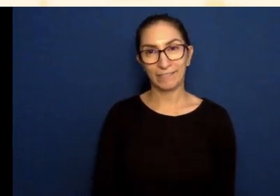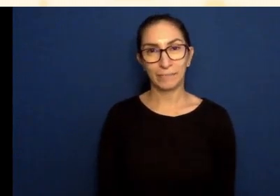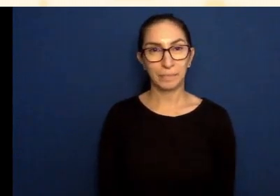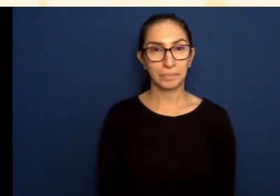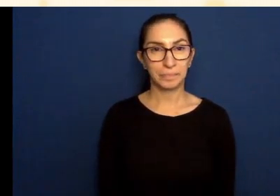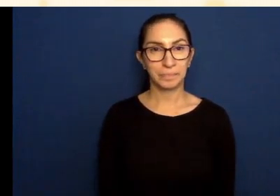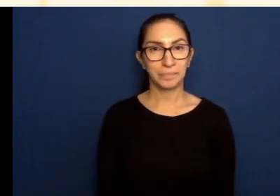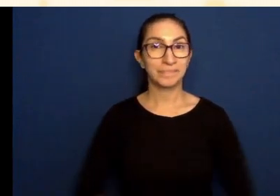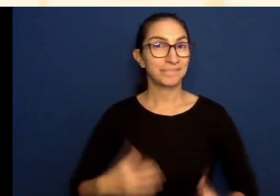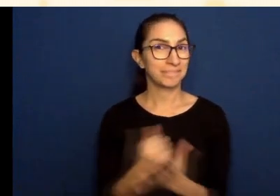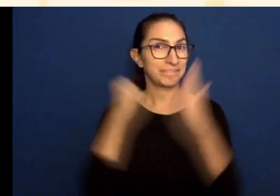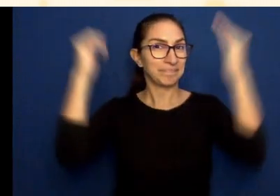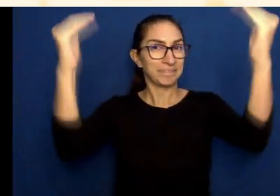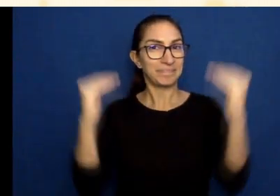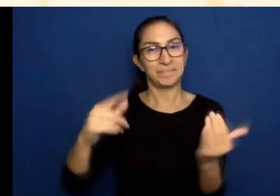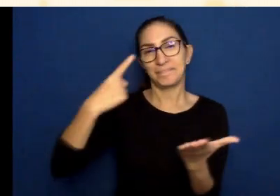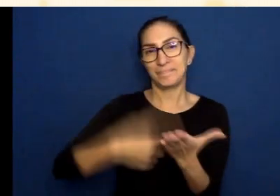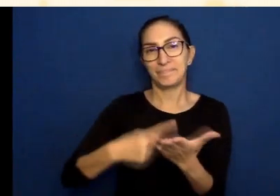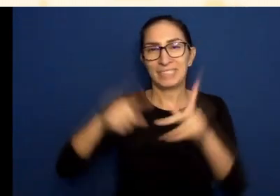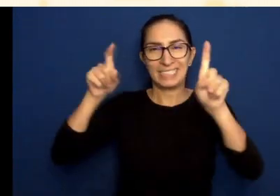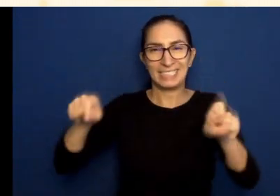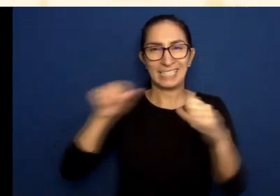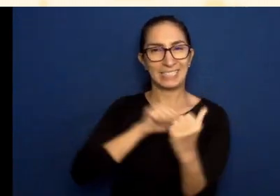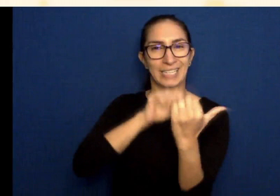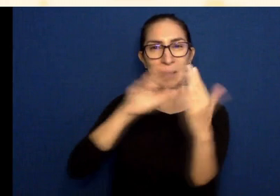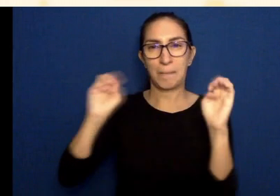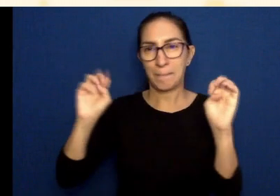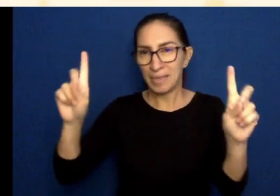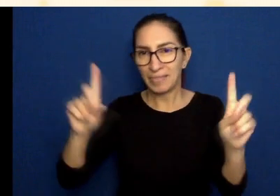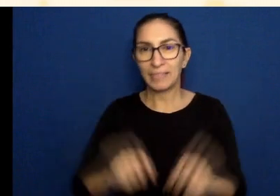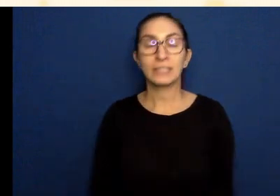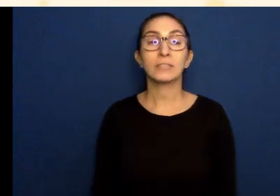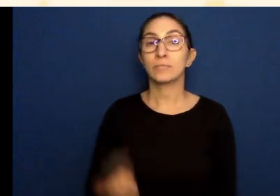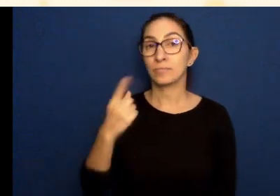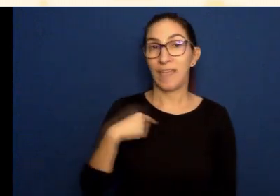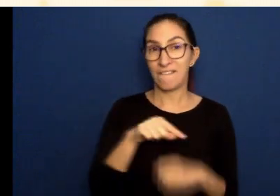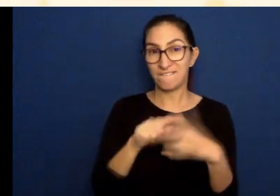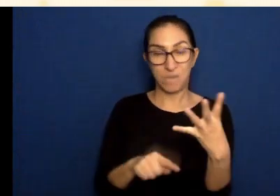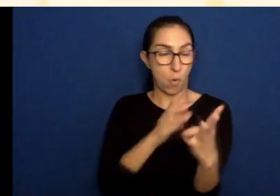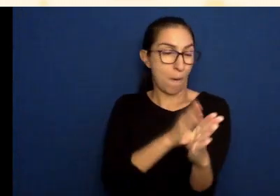So it really does mean, when it comes to mobile testing, you have to start learning these assistive technologies yourself.